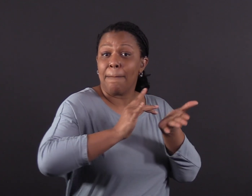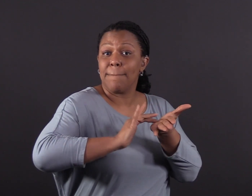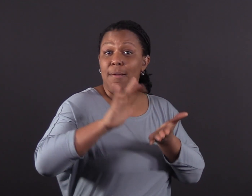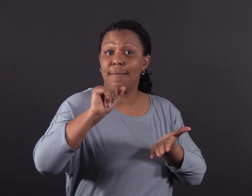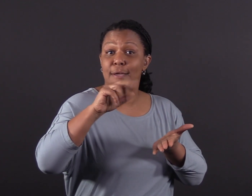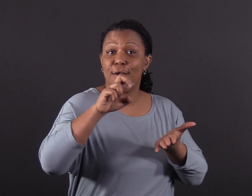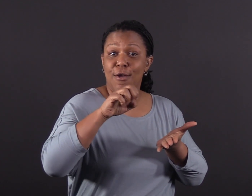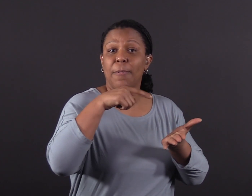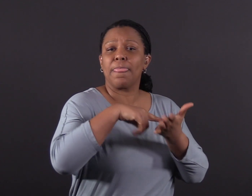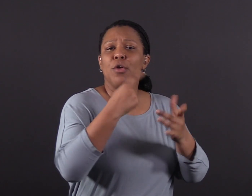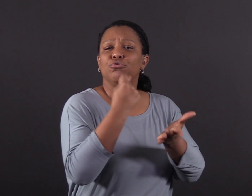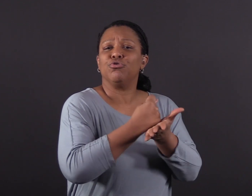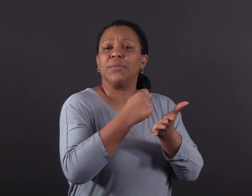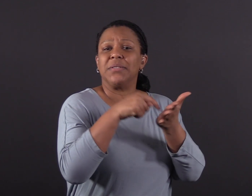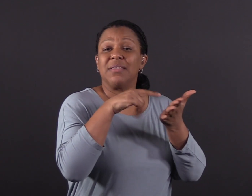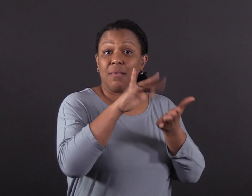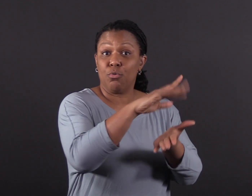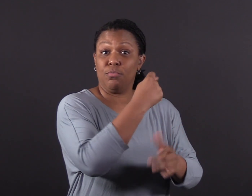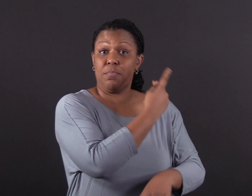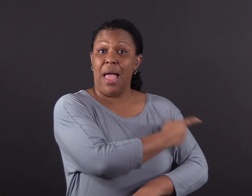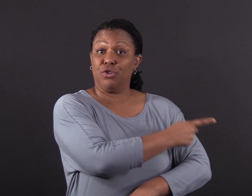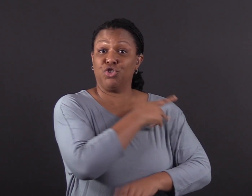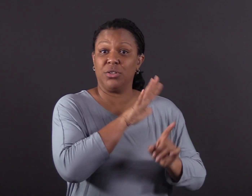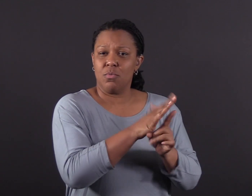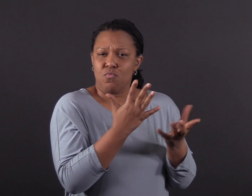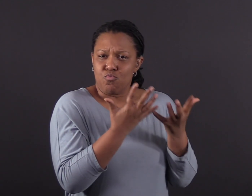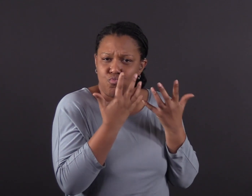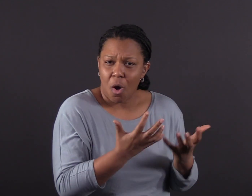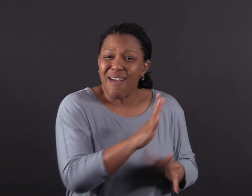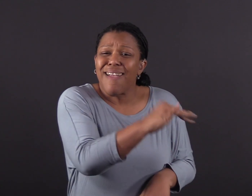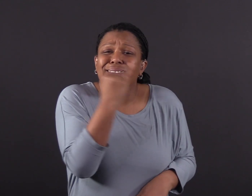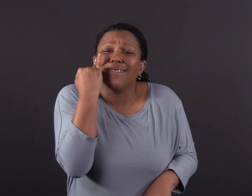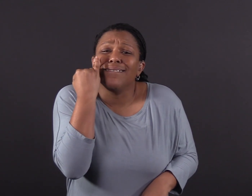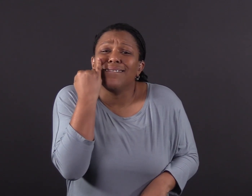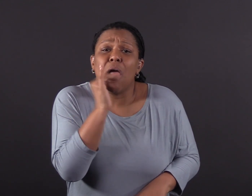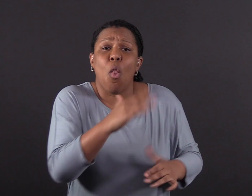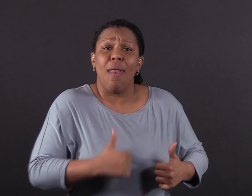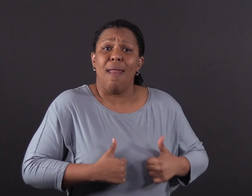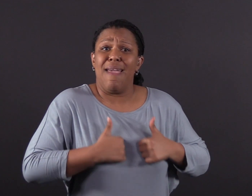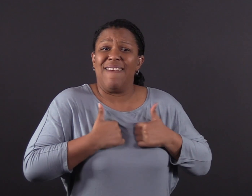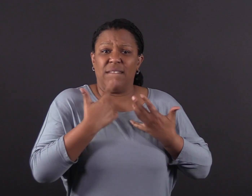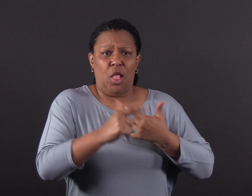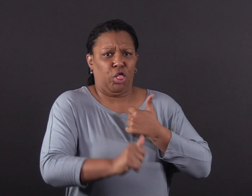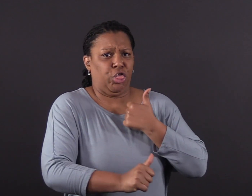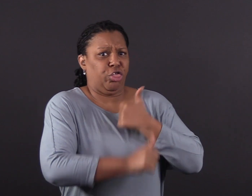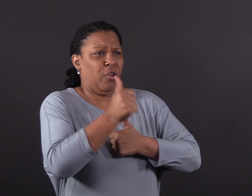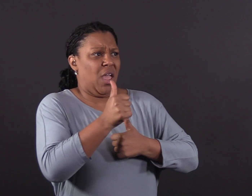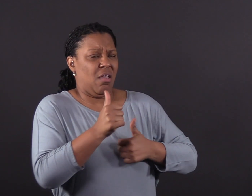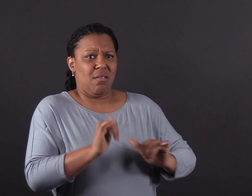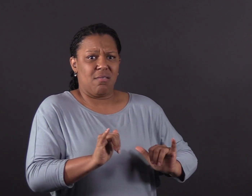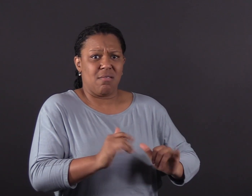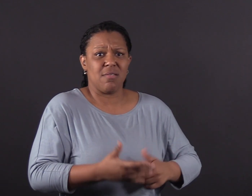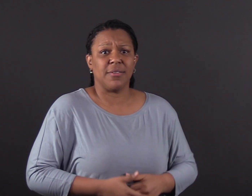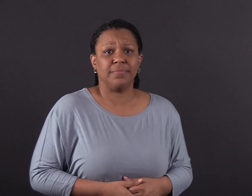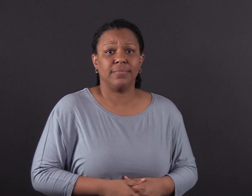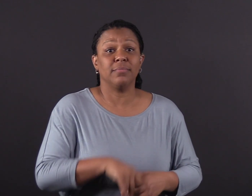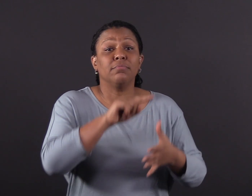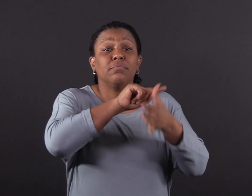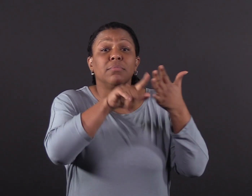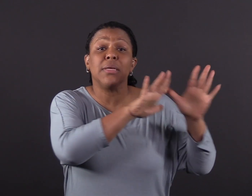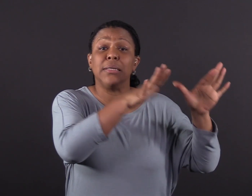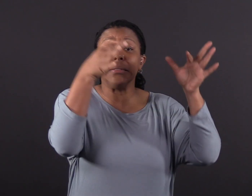care and treatments that the patient wants if their life is threatened. These